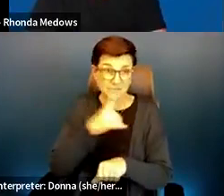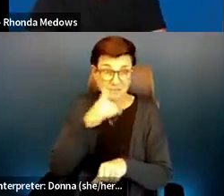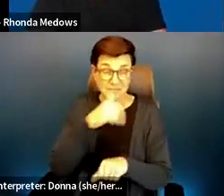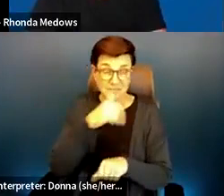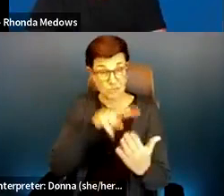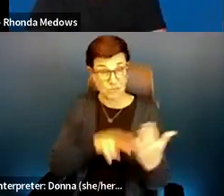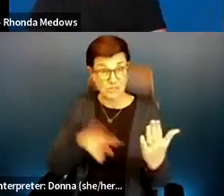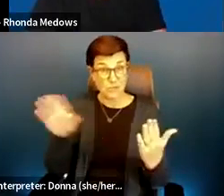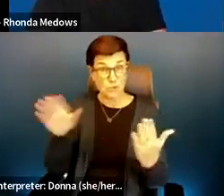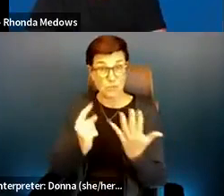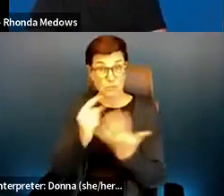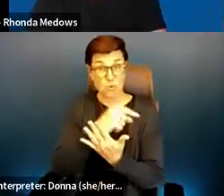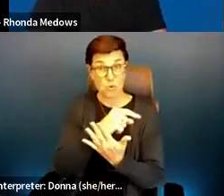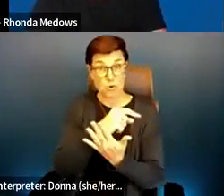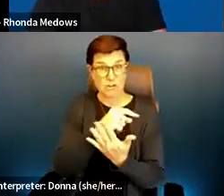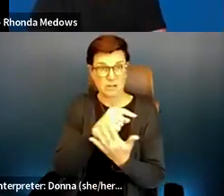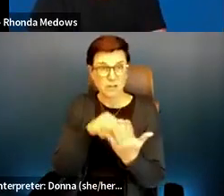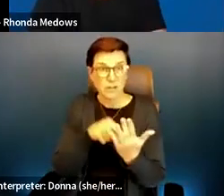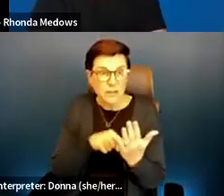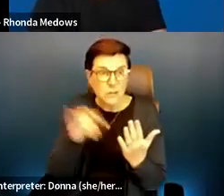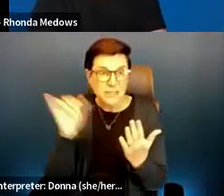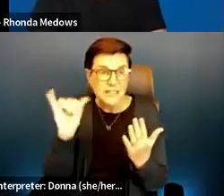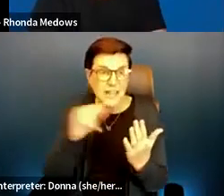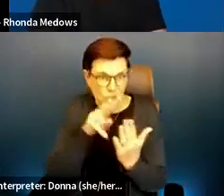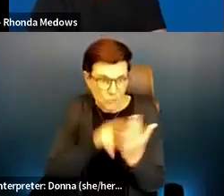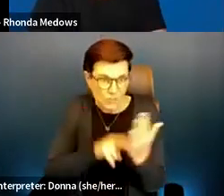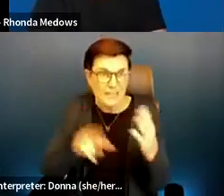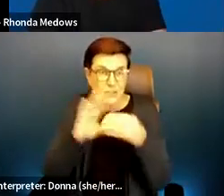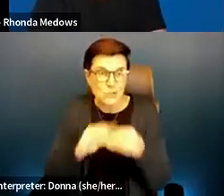like reading a mystery story. You know, you guys did a brilliant investigation,